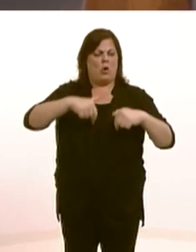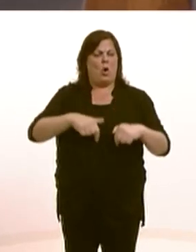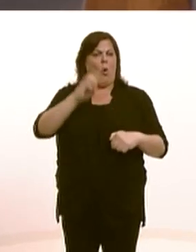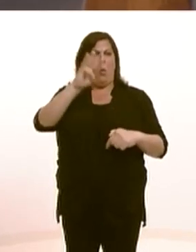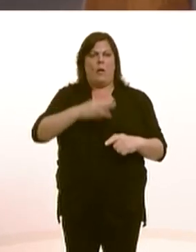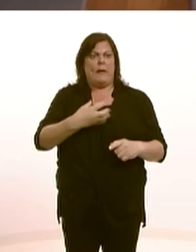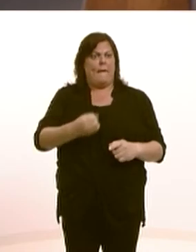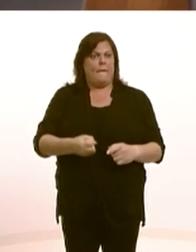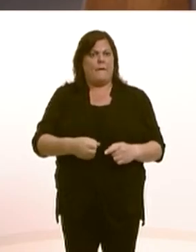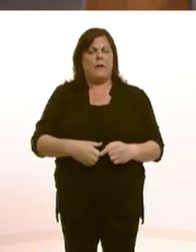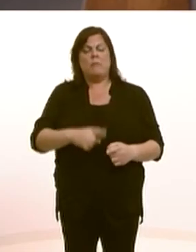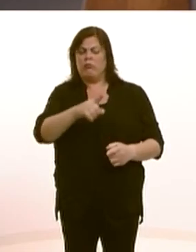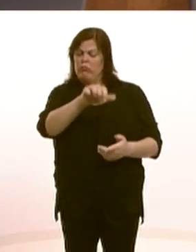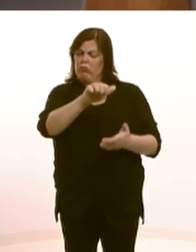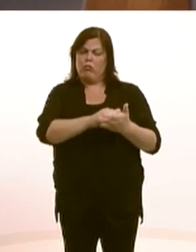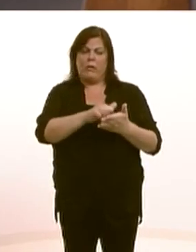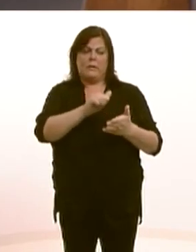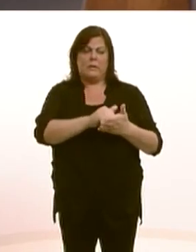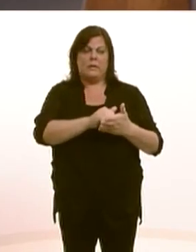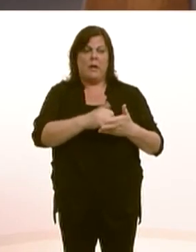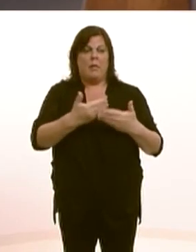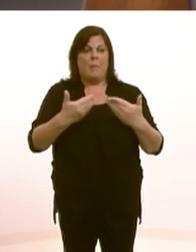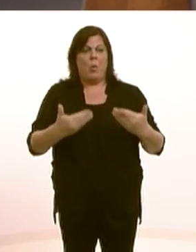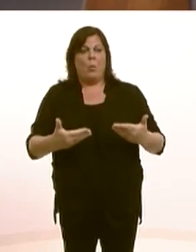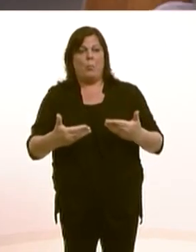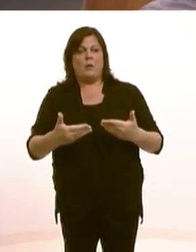And heís right, of course: at the moment, the dispute resolutions process within the